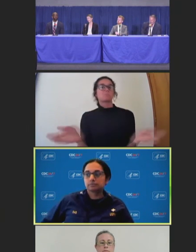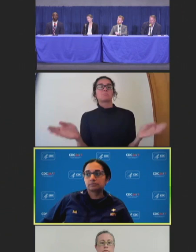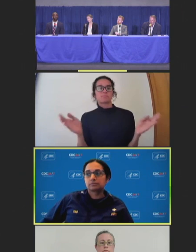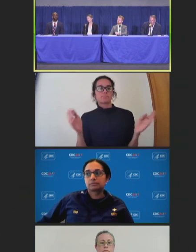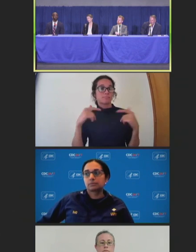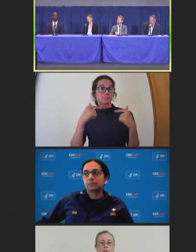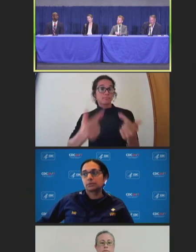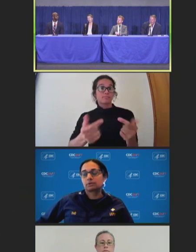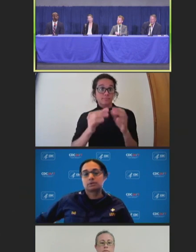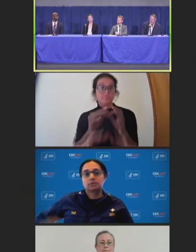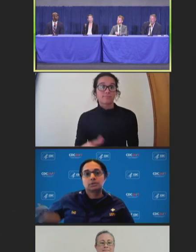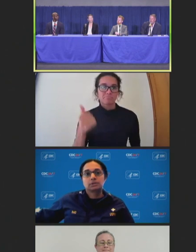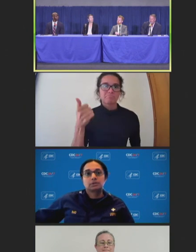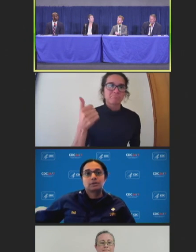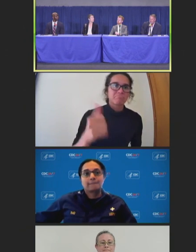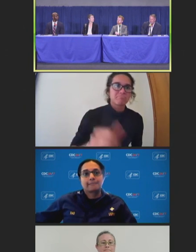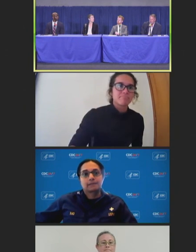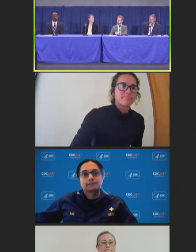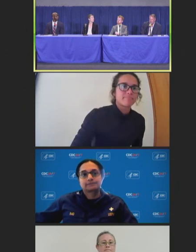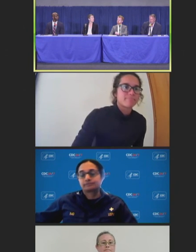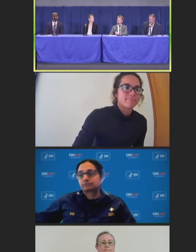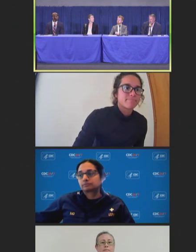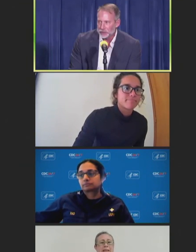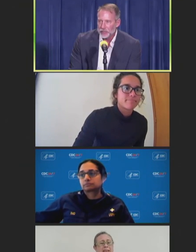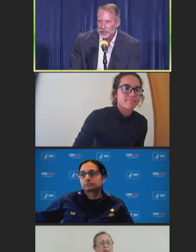David P. Holland: And if I could add one last thing on the stigma,